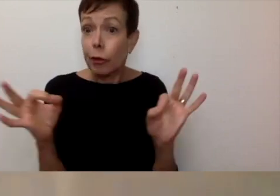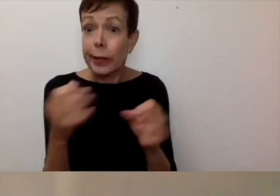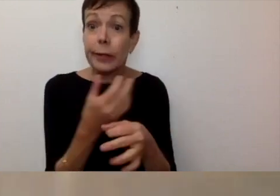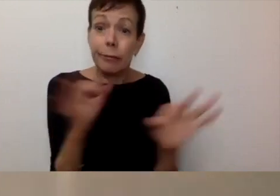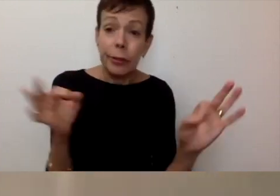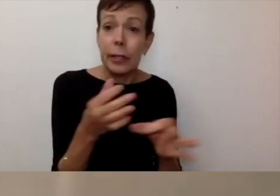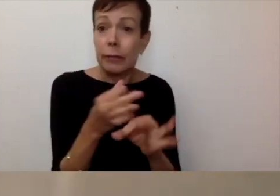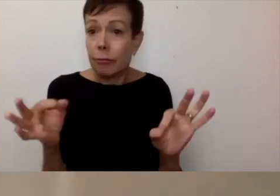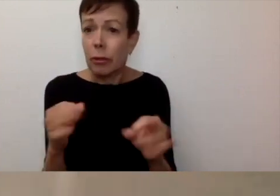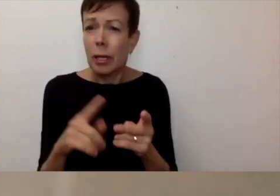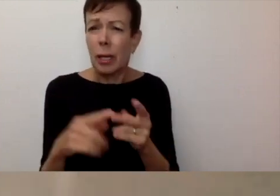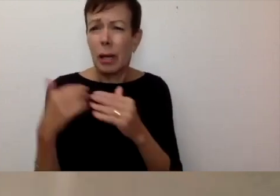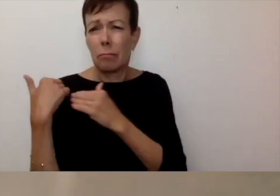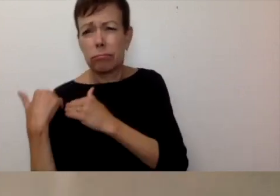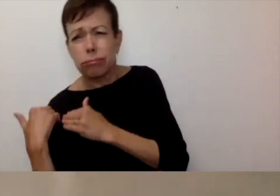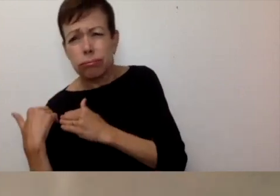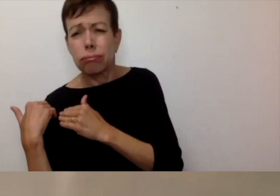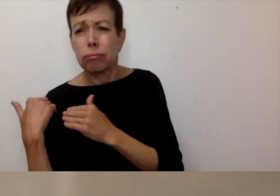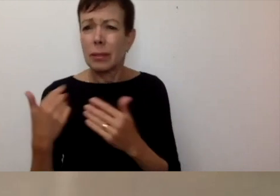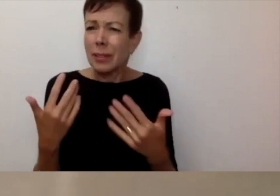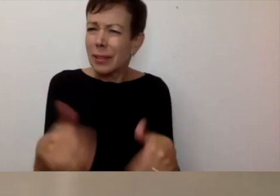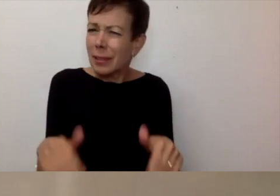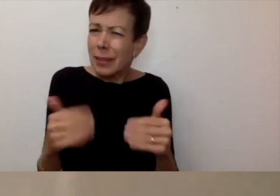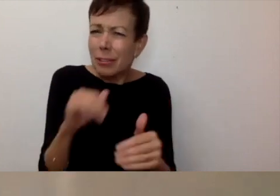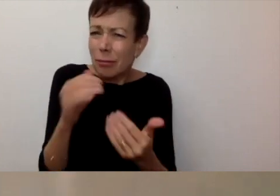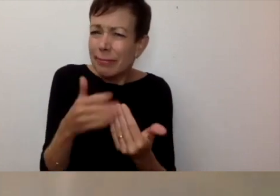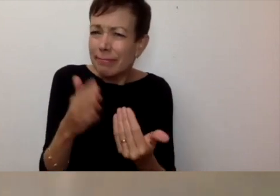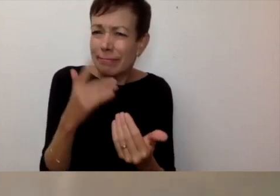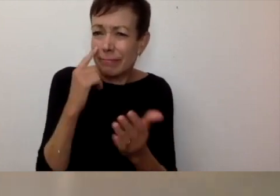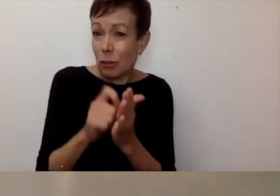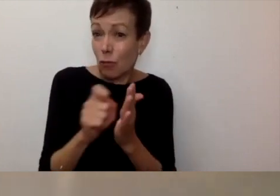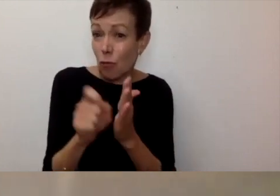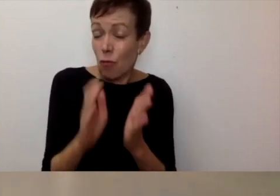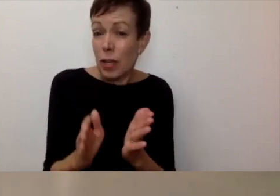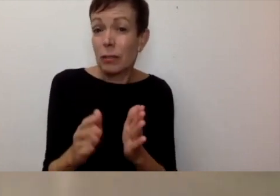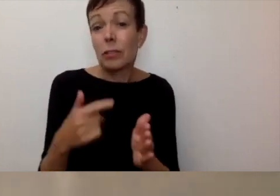putting on the individuals so it was mostly at the beginning a new generation